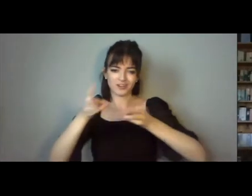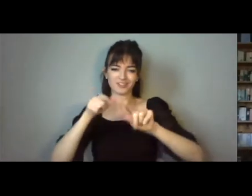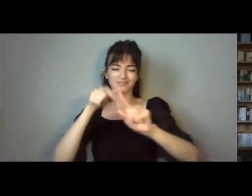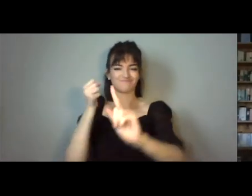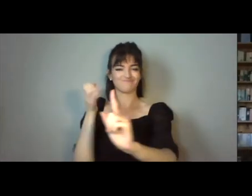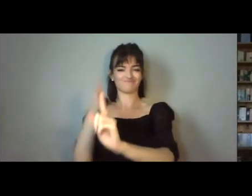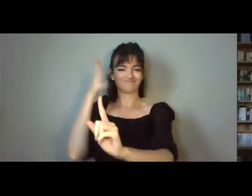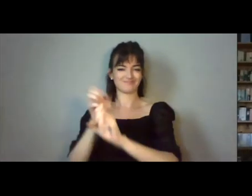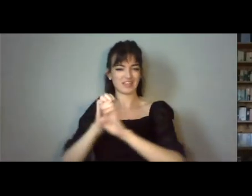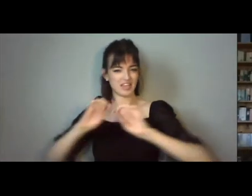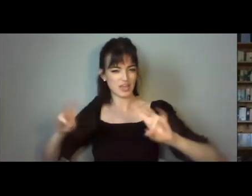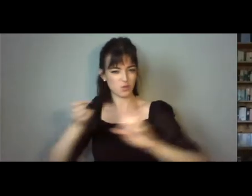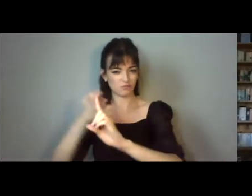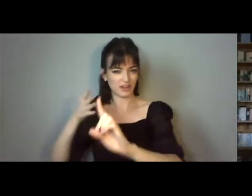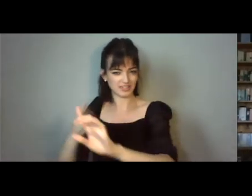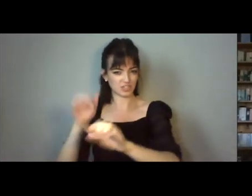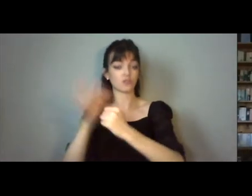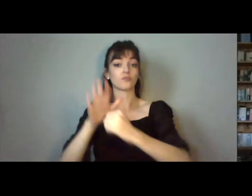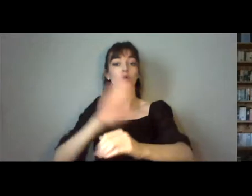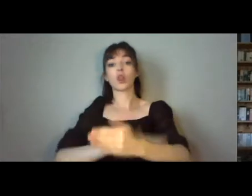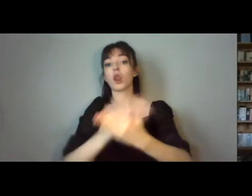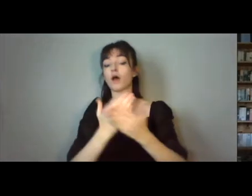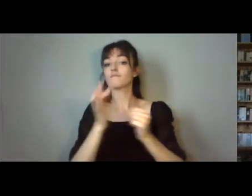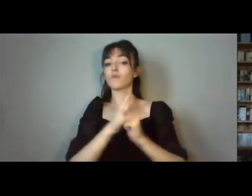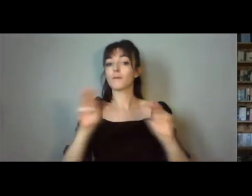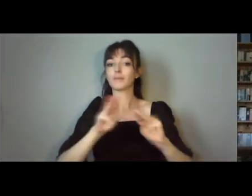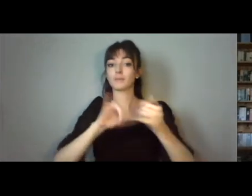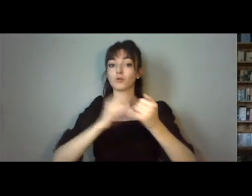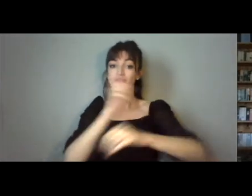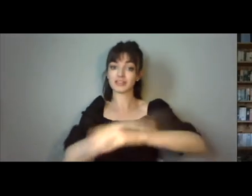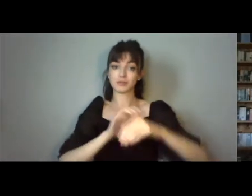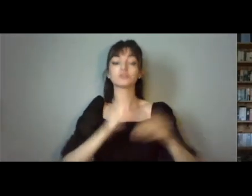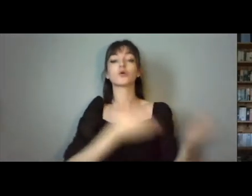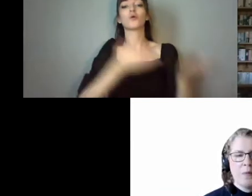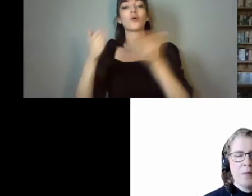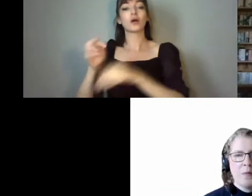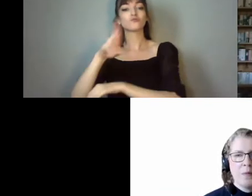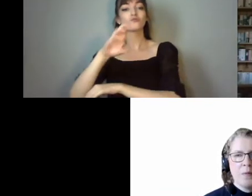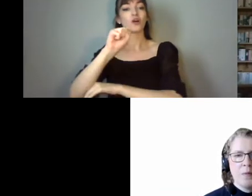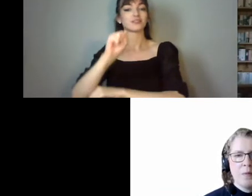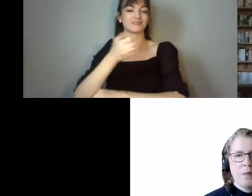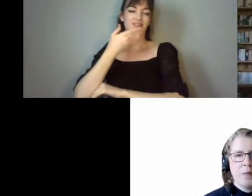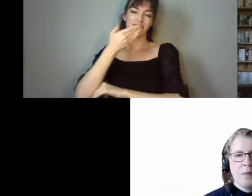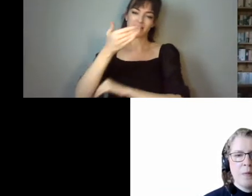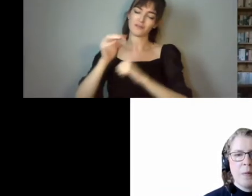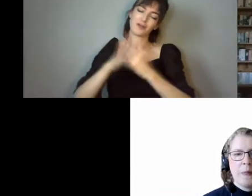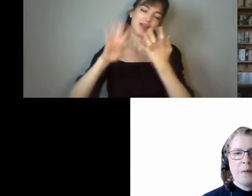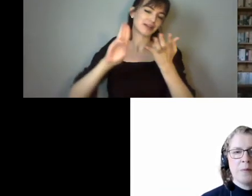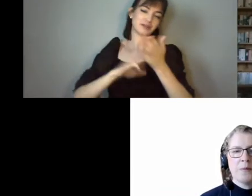the law for persons with disabilities. I will hand over to you now Roz with thanks for the last minute substitution. >>: